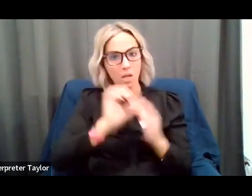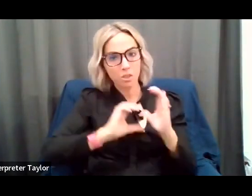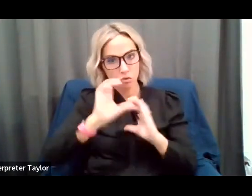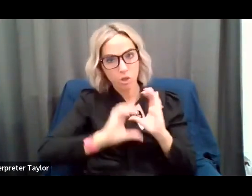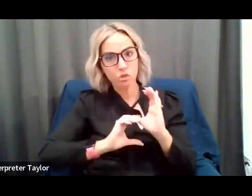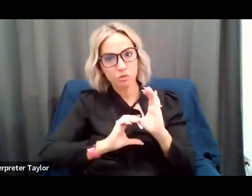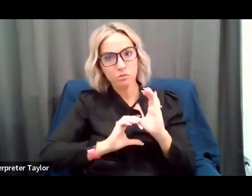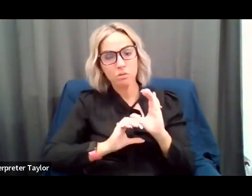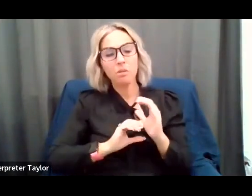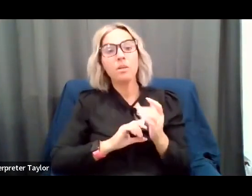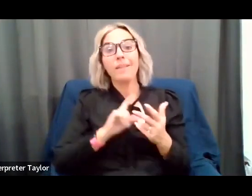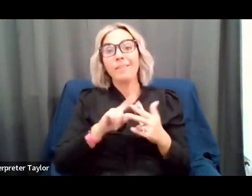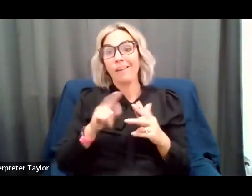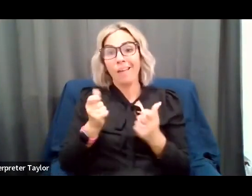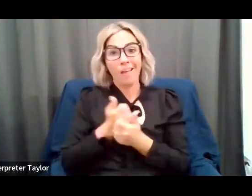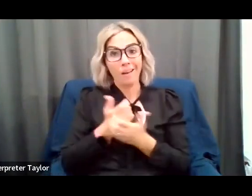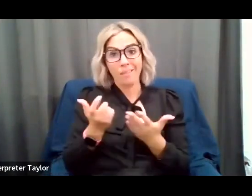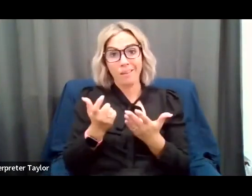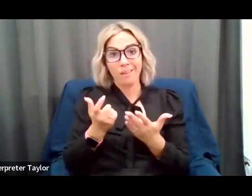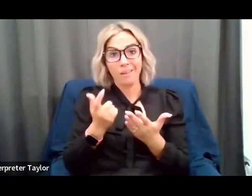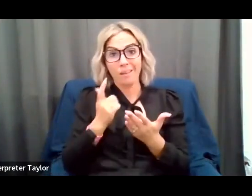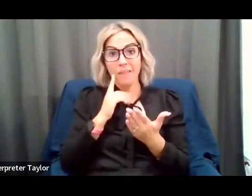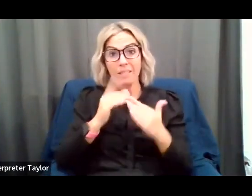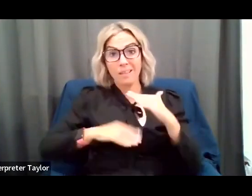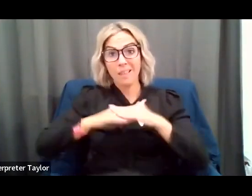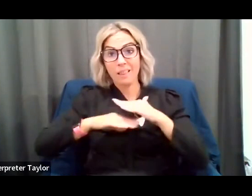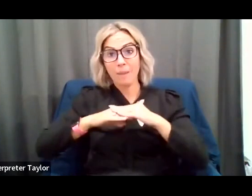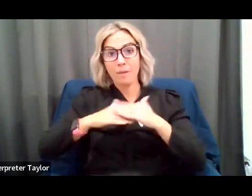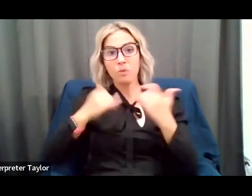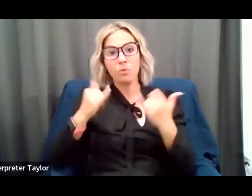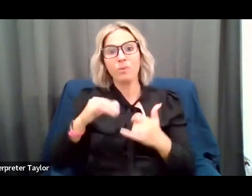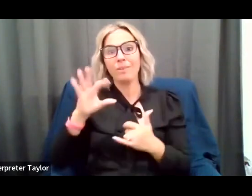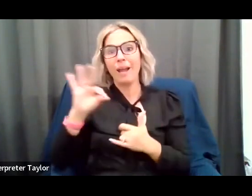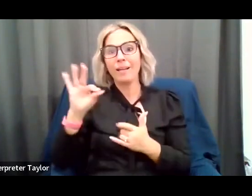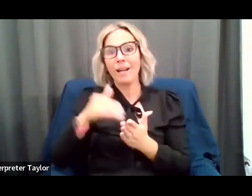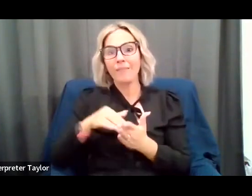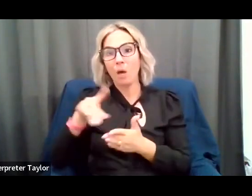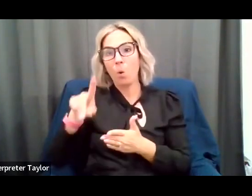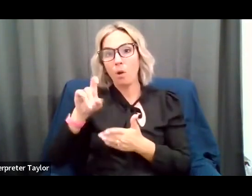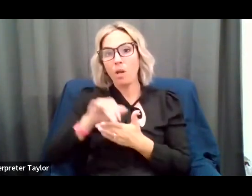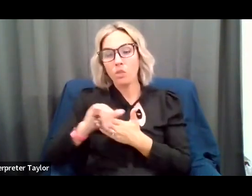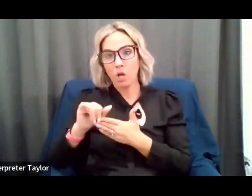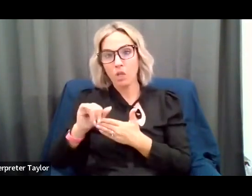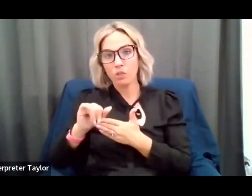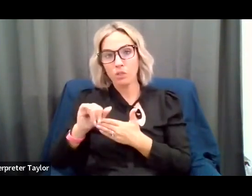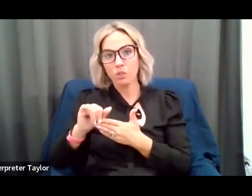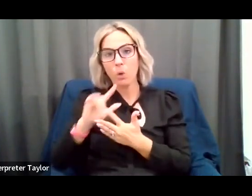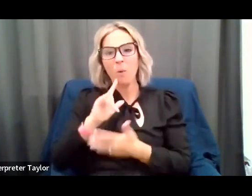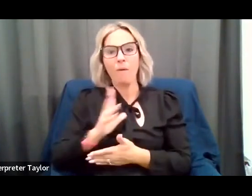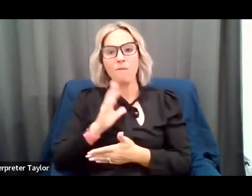And then anything that reaches our bid limit, which is currently $99,100, we would formally bid that.